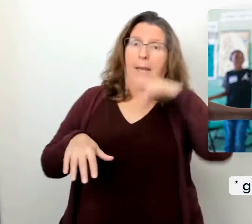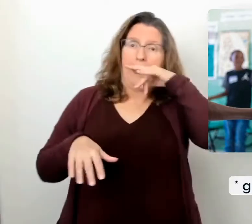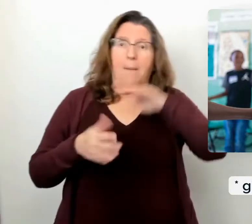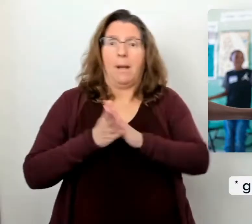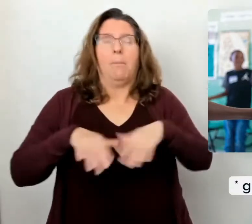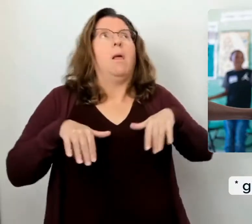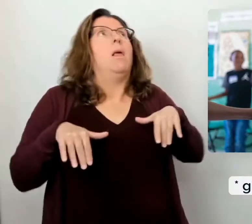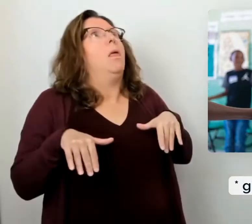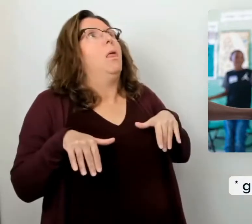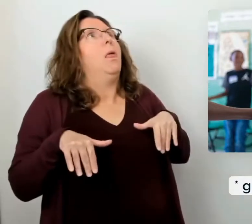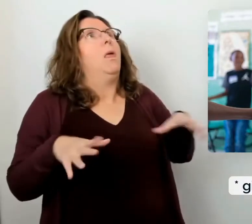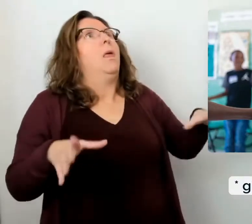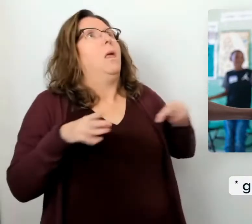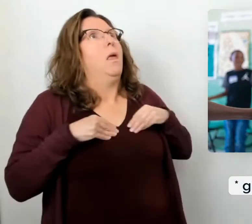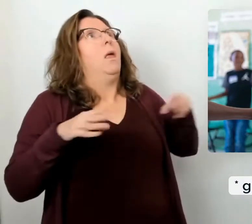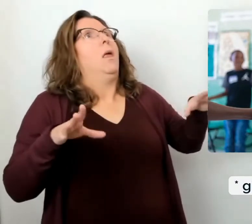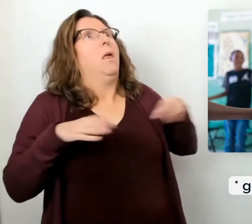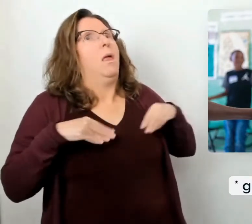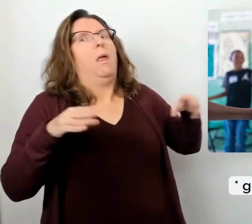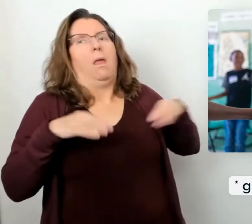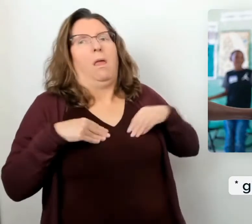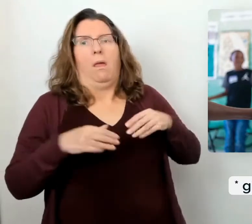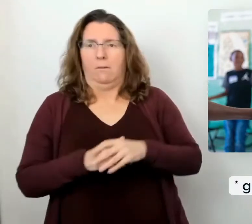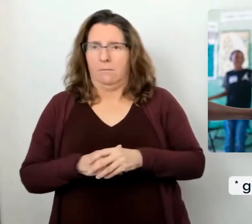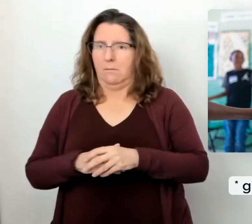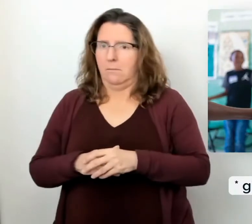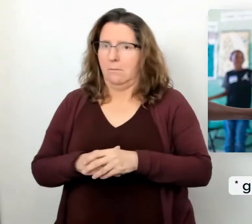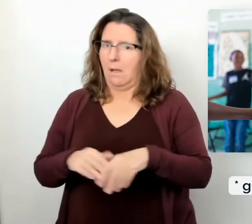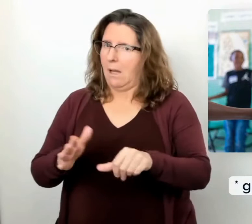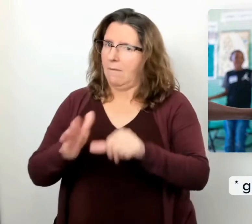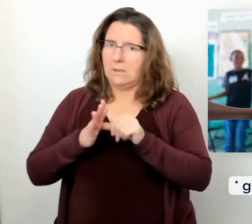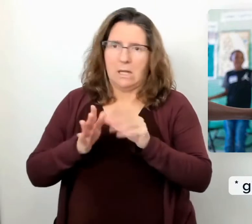Juxtaposed to the charity model that is disempowering.